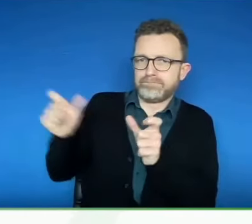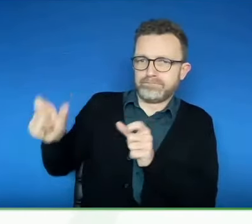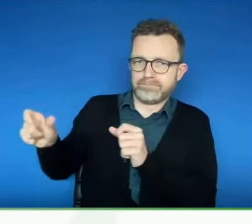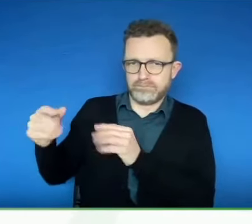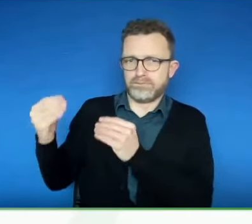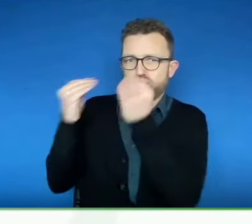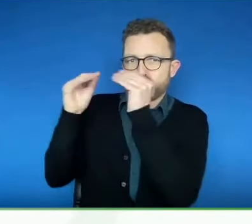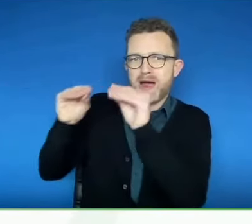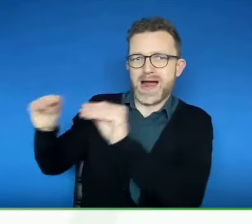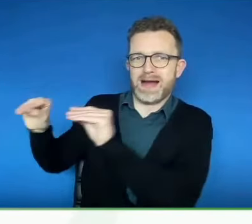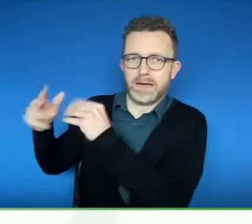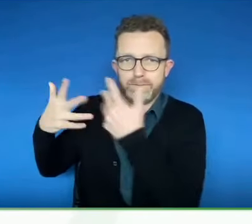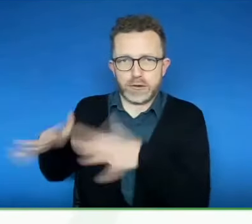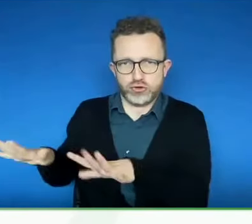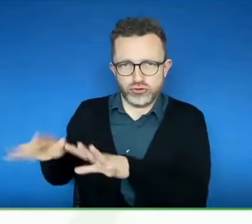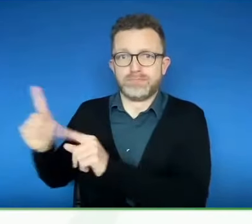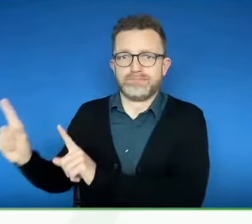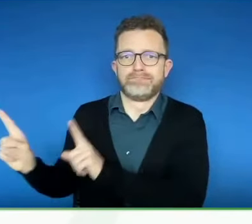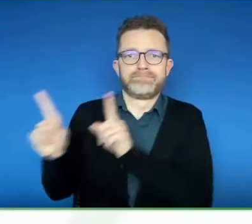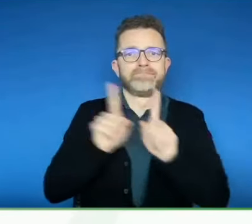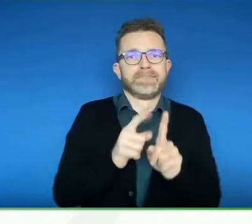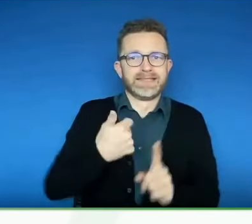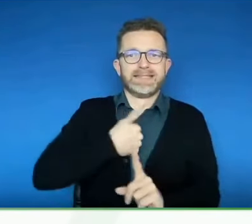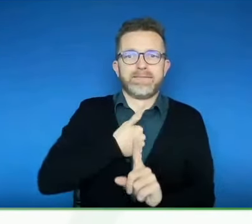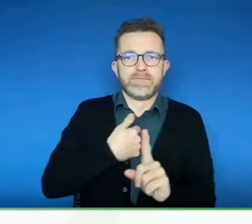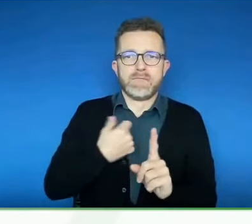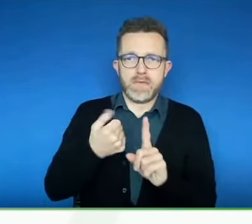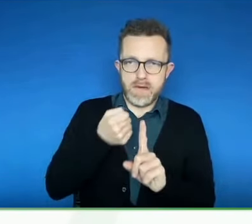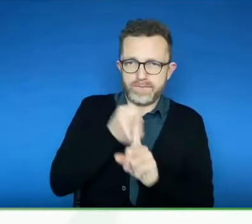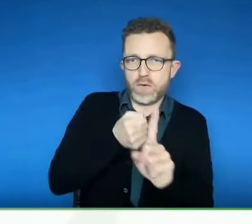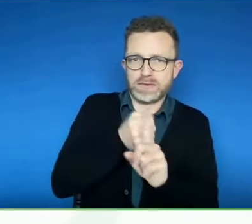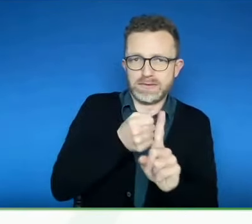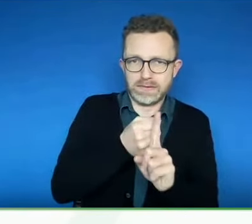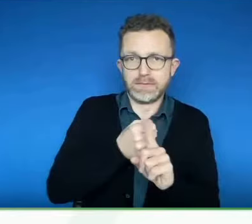you have the self-awareness and they are educated about their